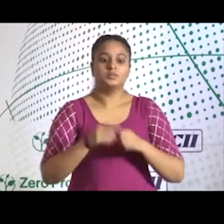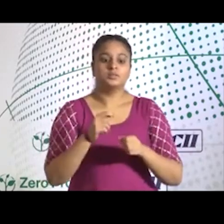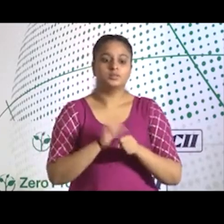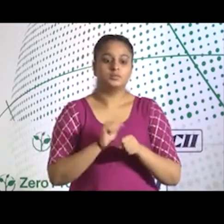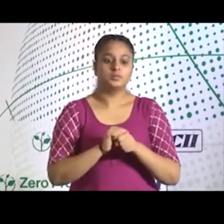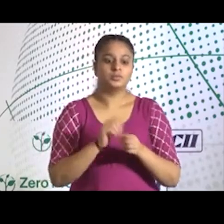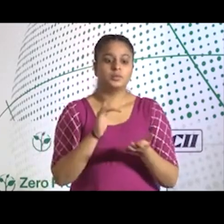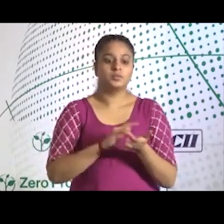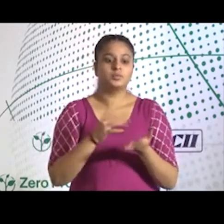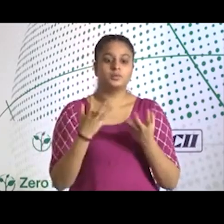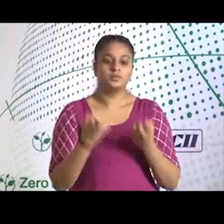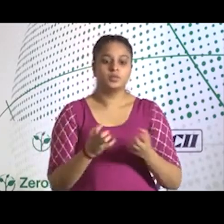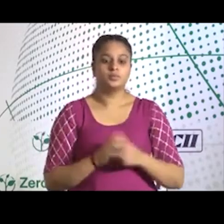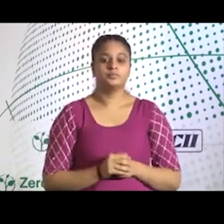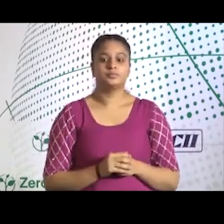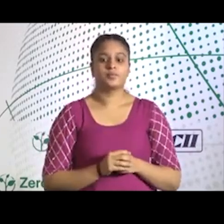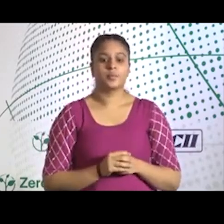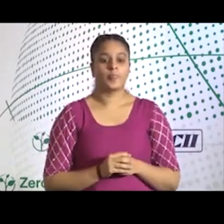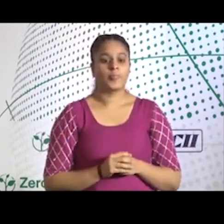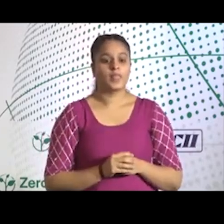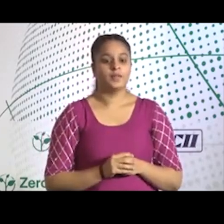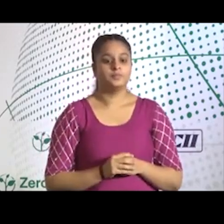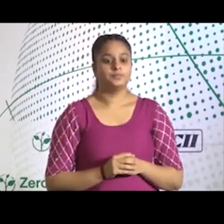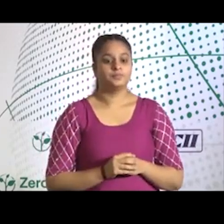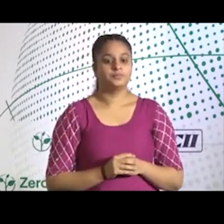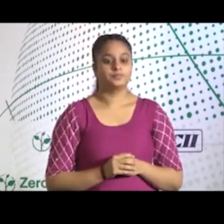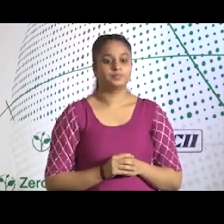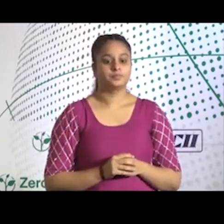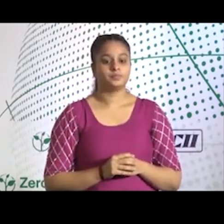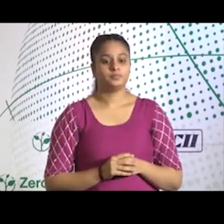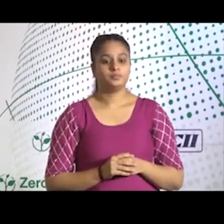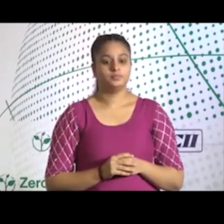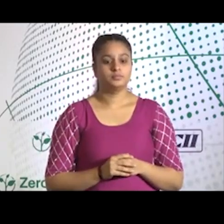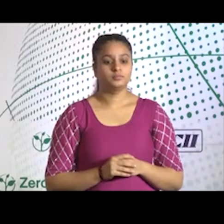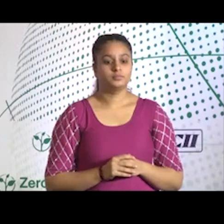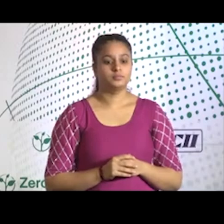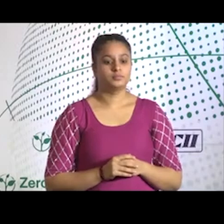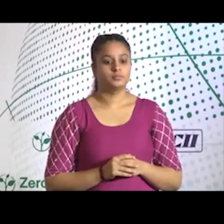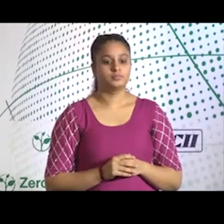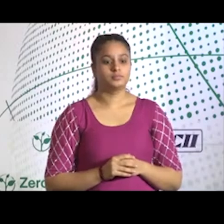but I'll try to cover maybe both of them. The the heart of it